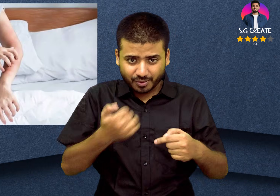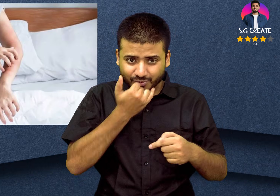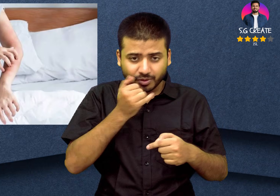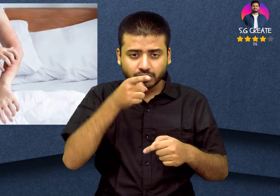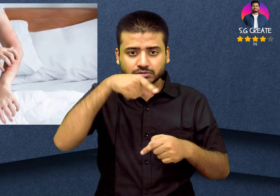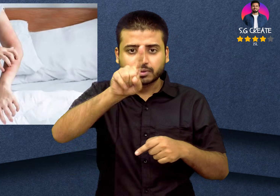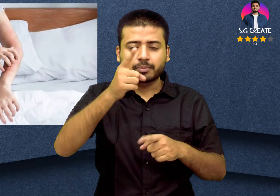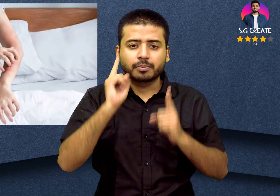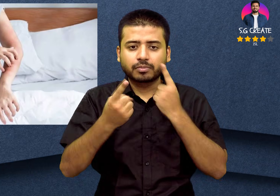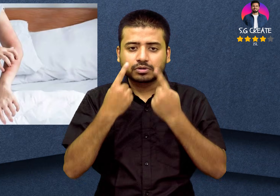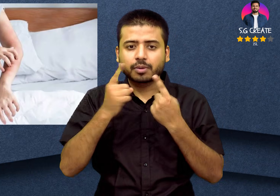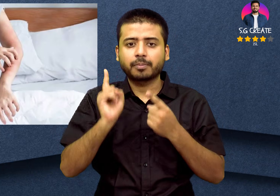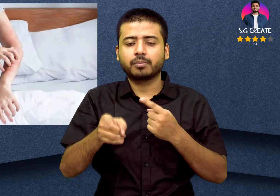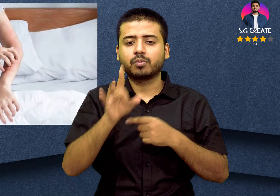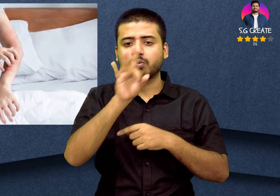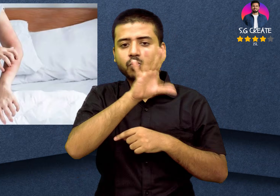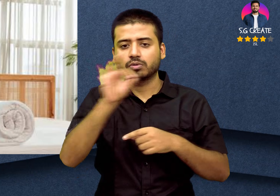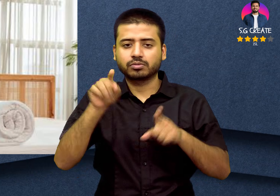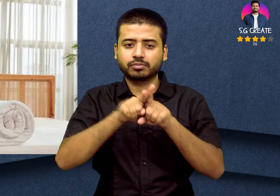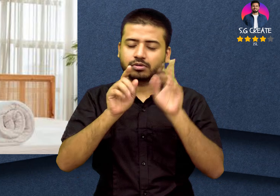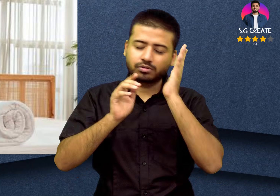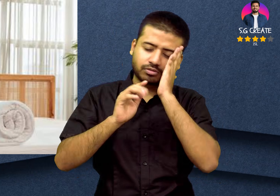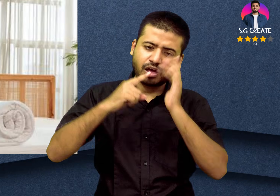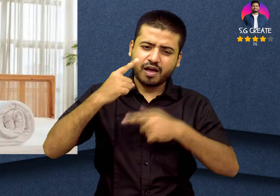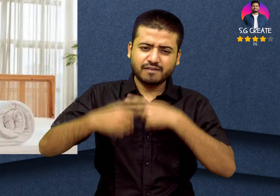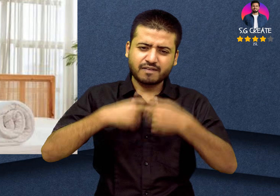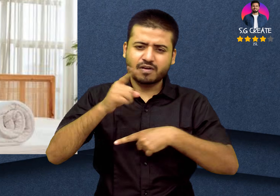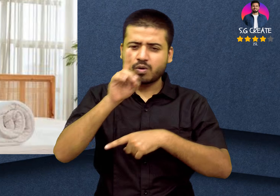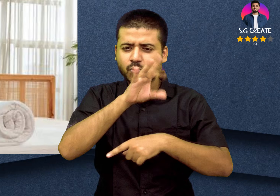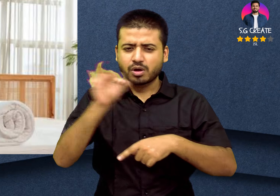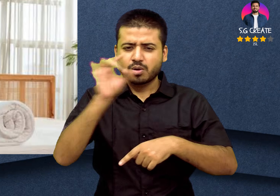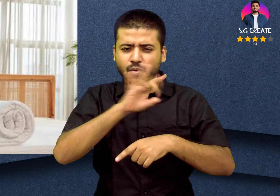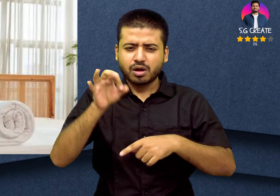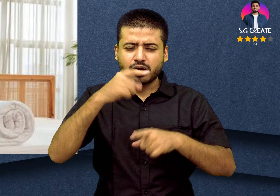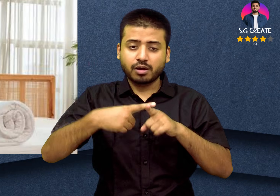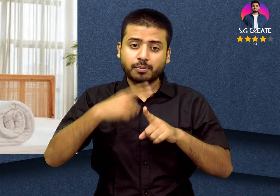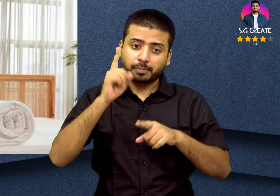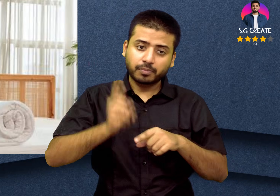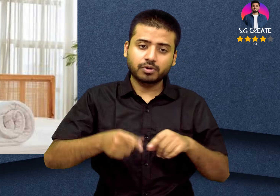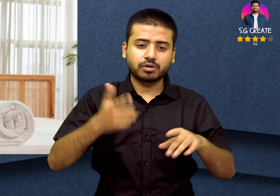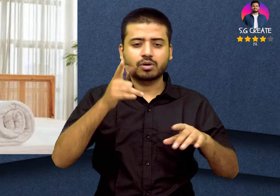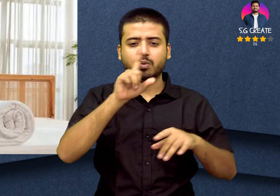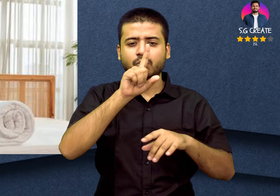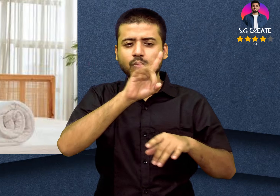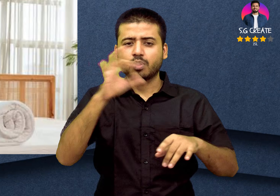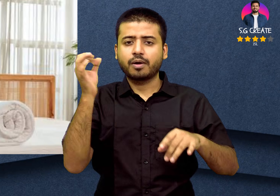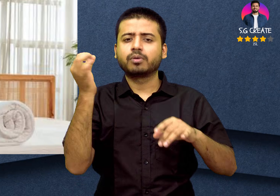and rub against our sheets. In addition to skin cells, our bodies continuously produce sweat and